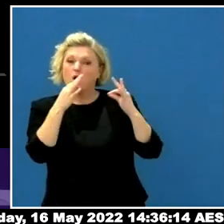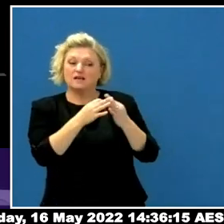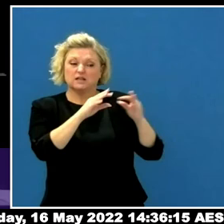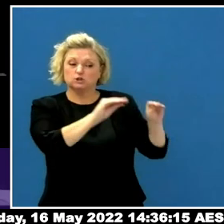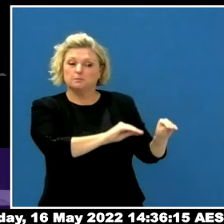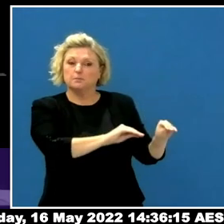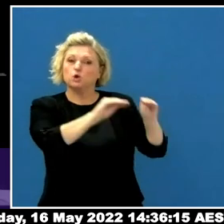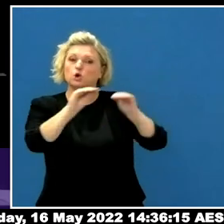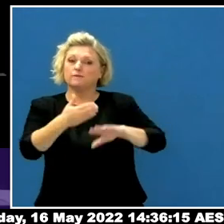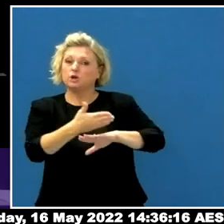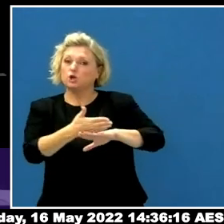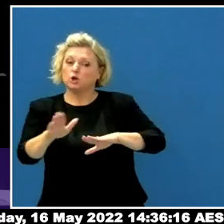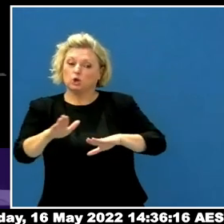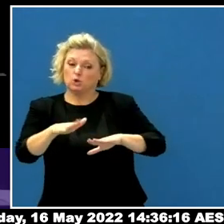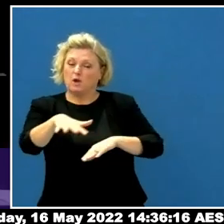Yes.